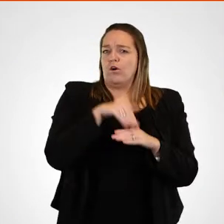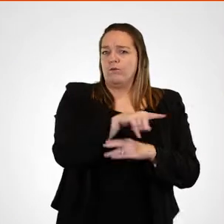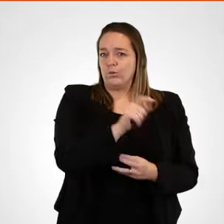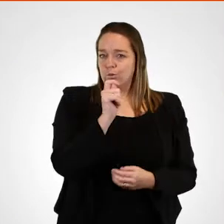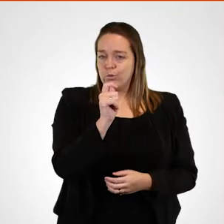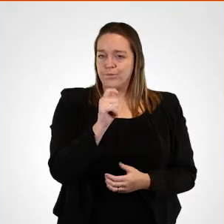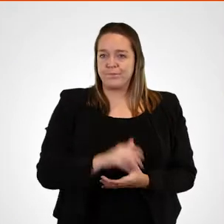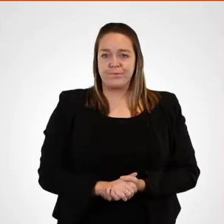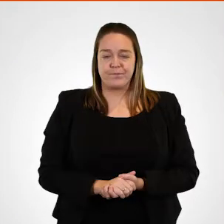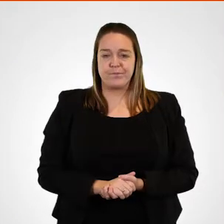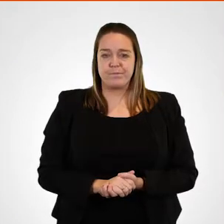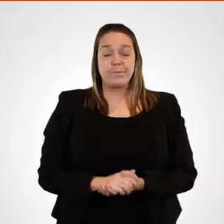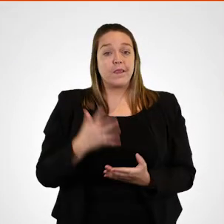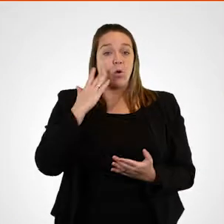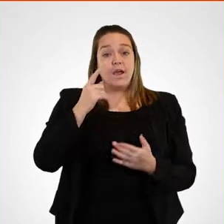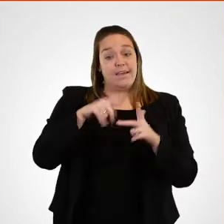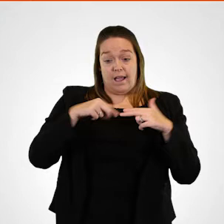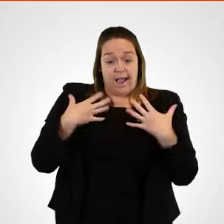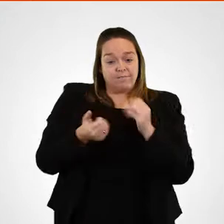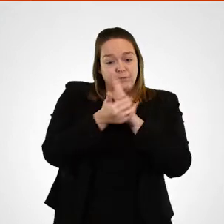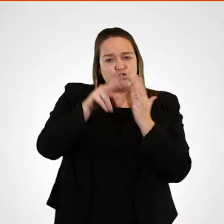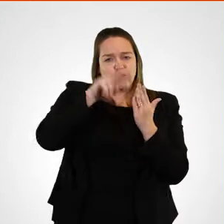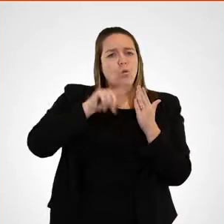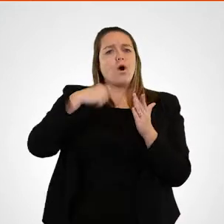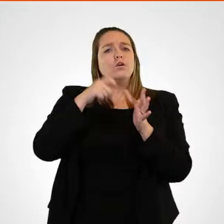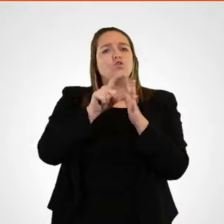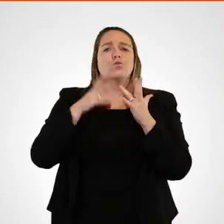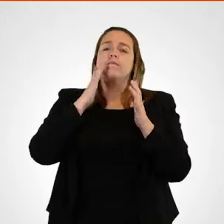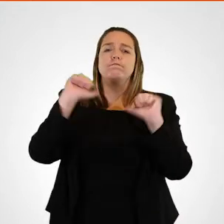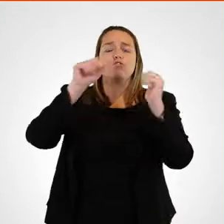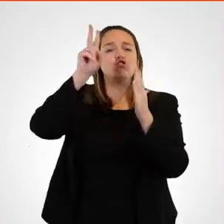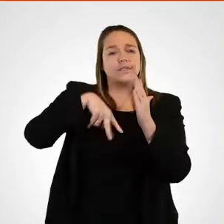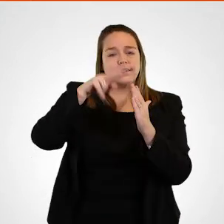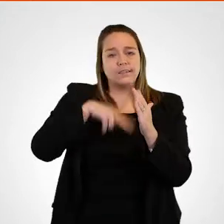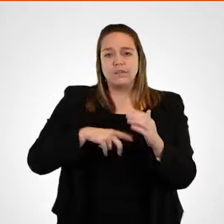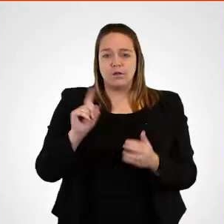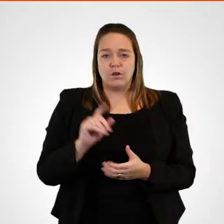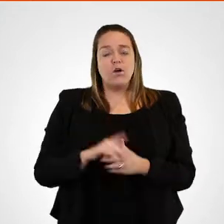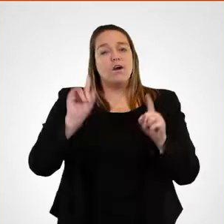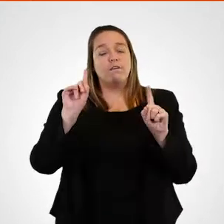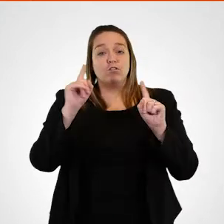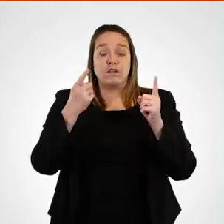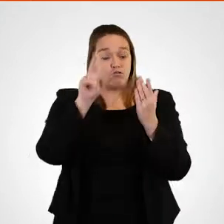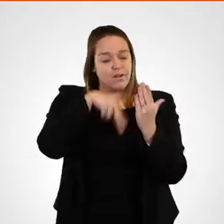And then what do skilled readers do after they've read? Well, the first thing they do is they stop and reflect,